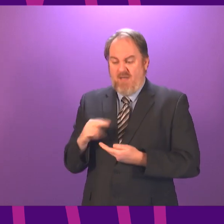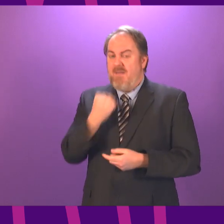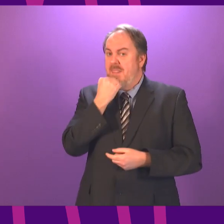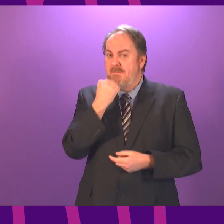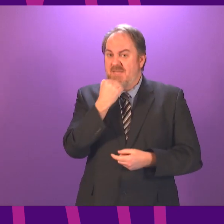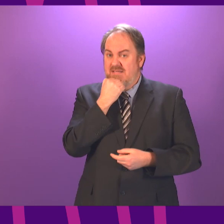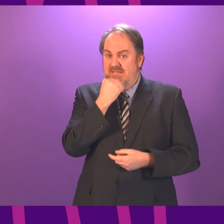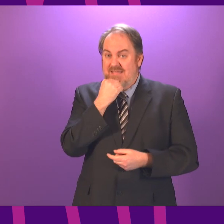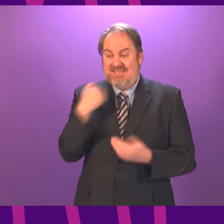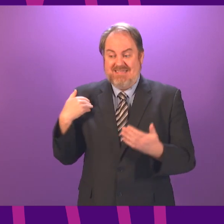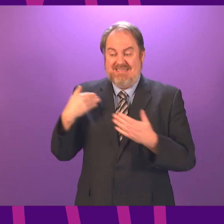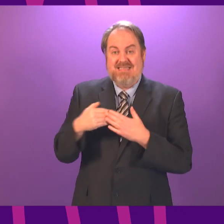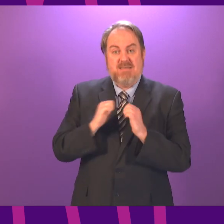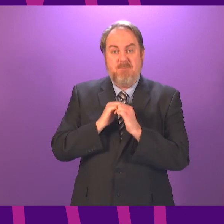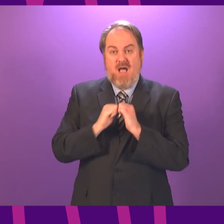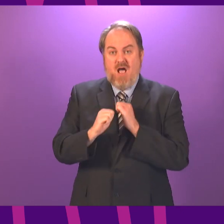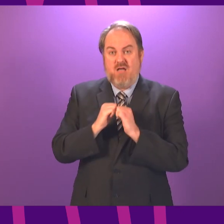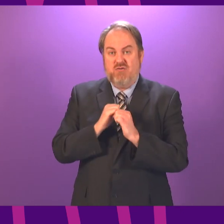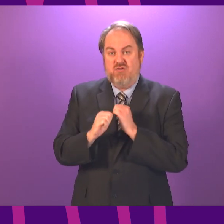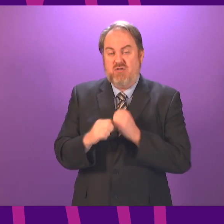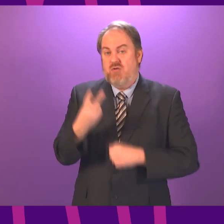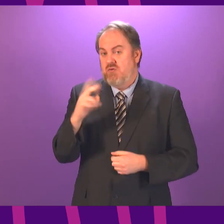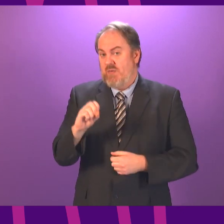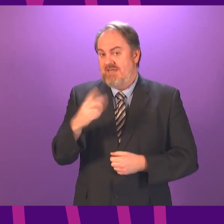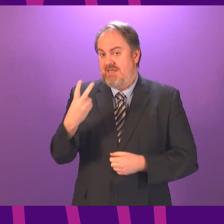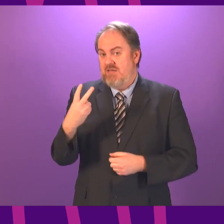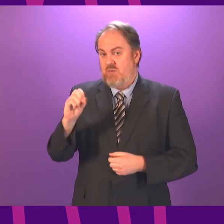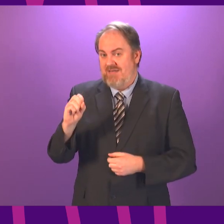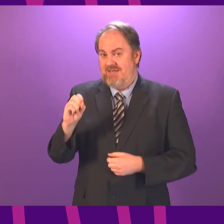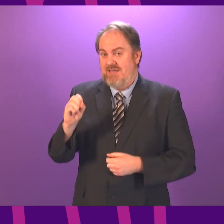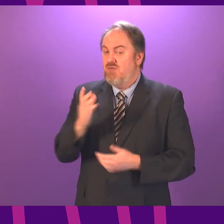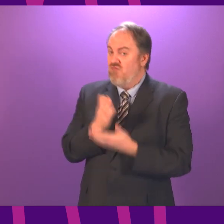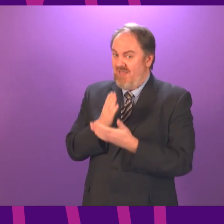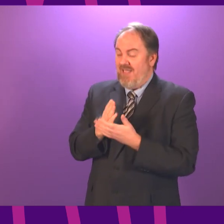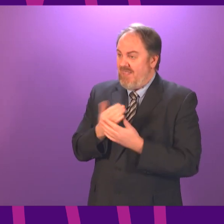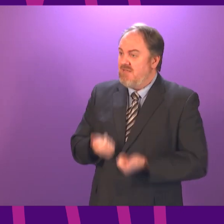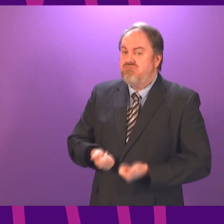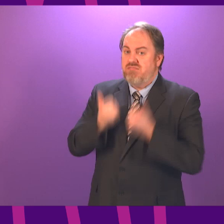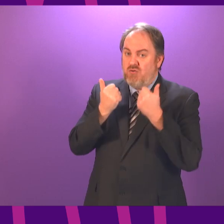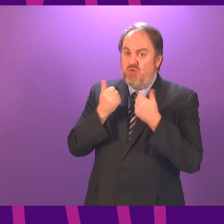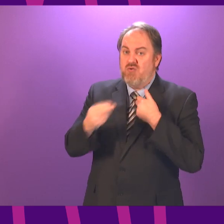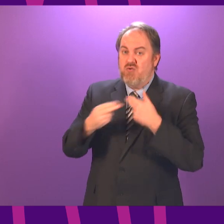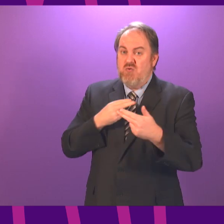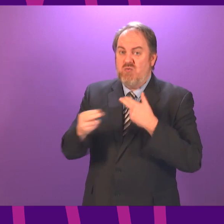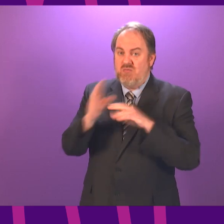any time since March last year. That is positive news, given the toll that the virus has taken